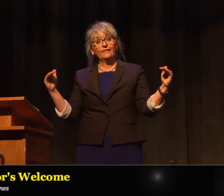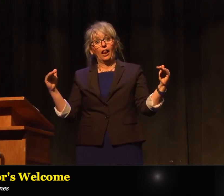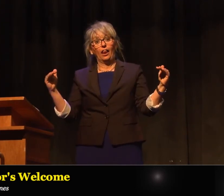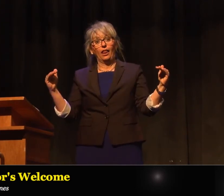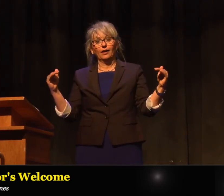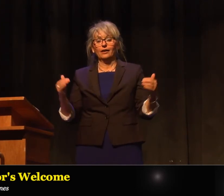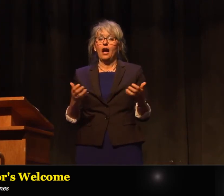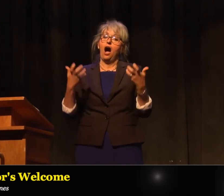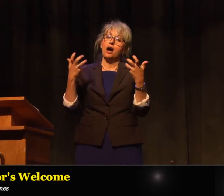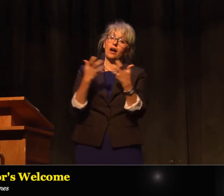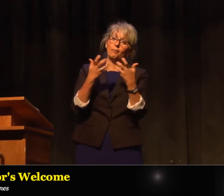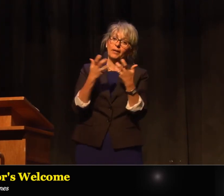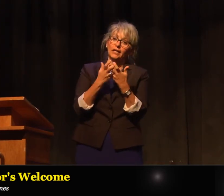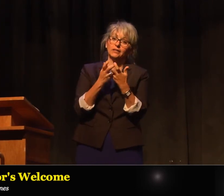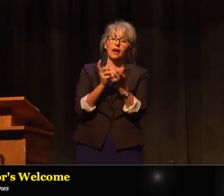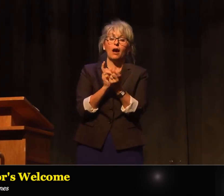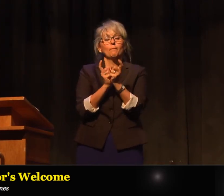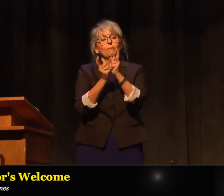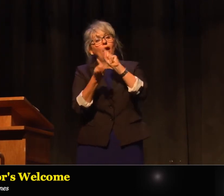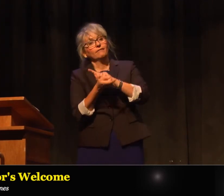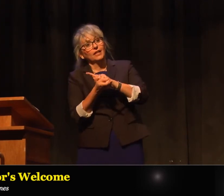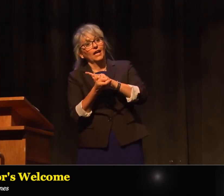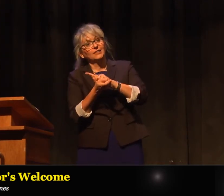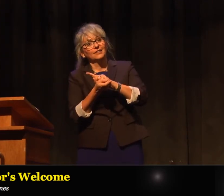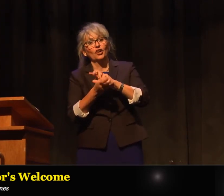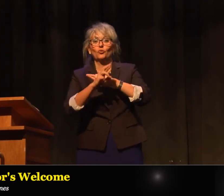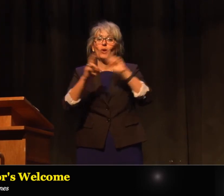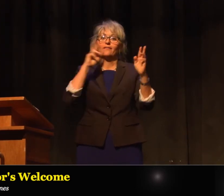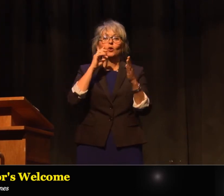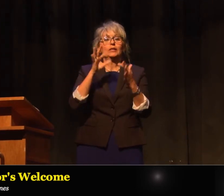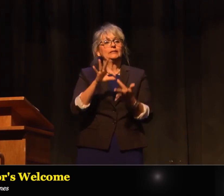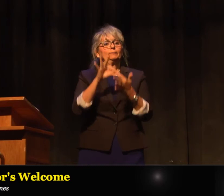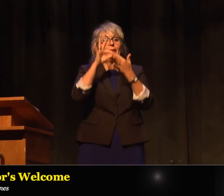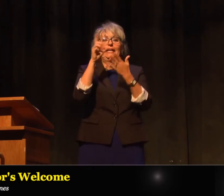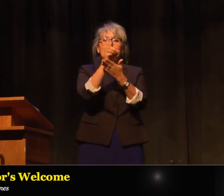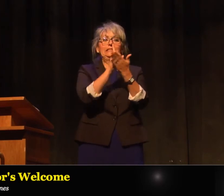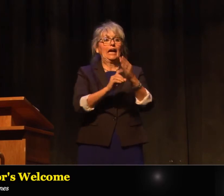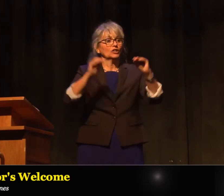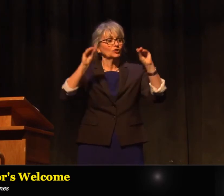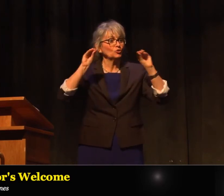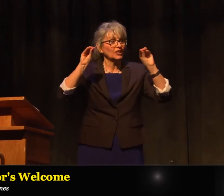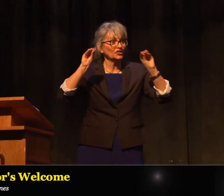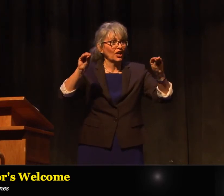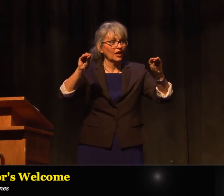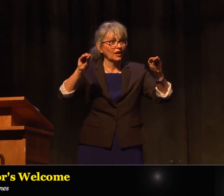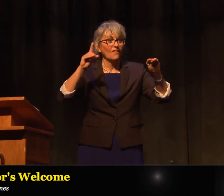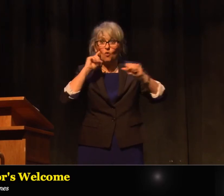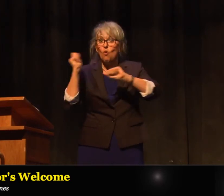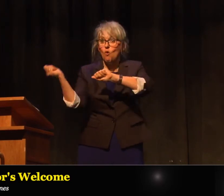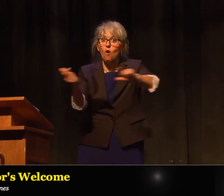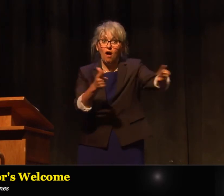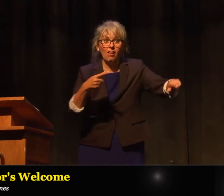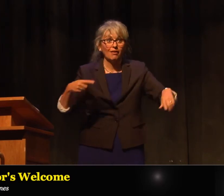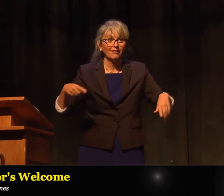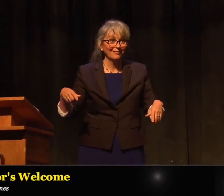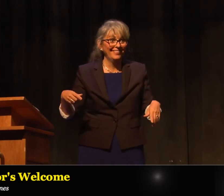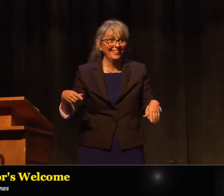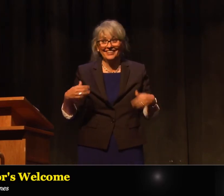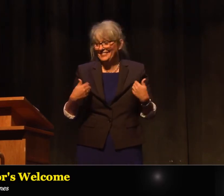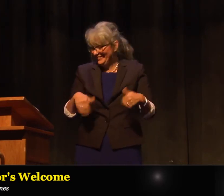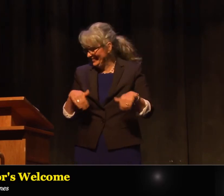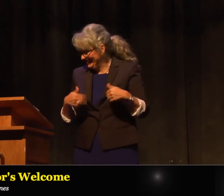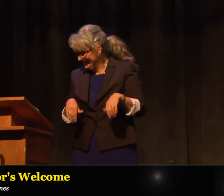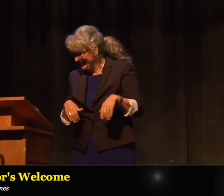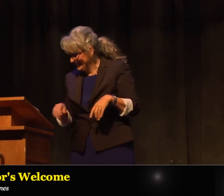your present levels, your accommodations, your modifications, and your specially designed instruction.